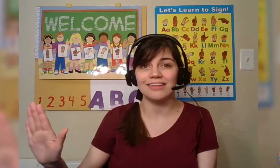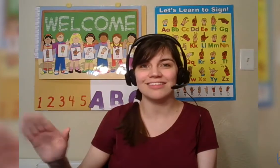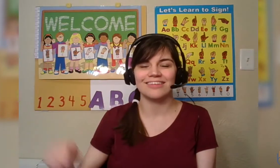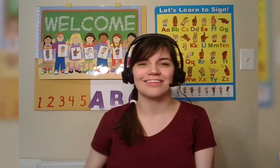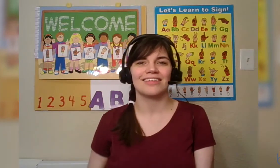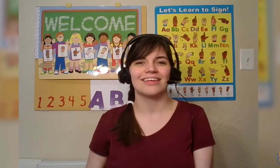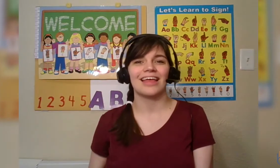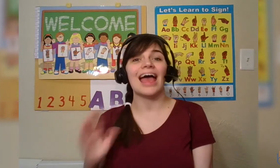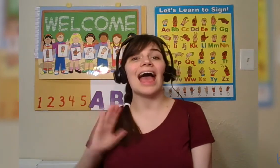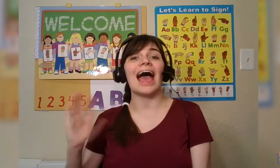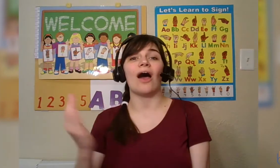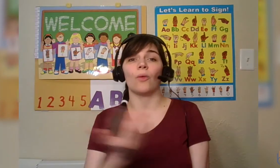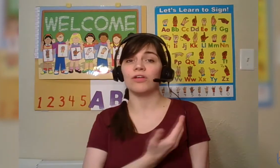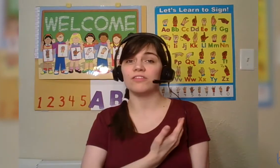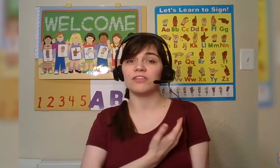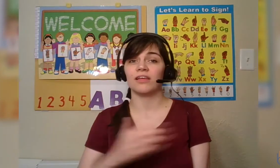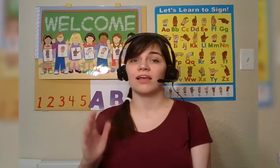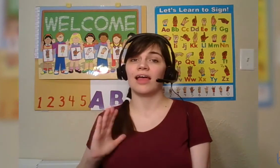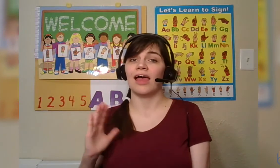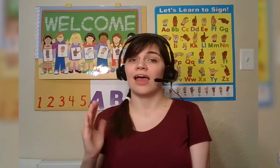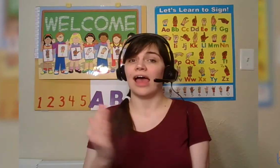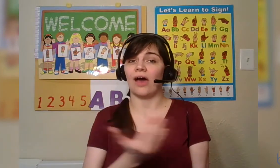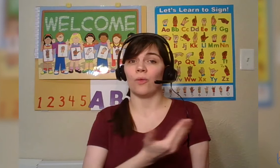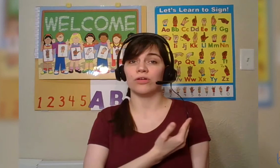Ours. Ours.